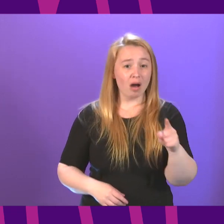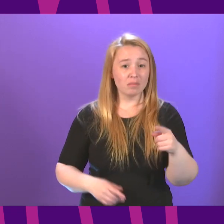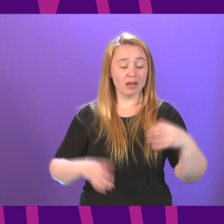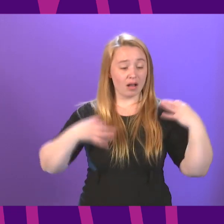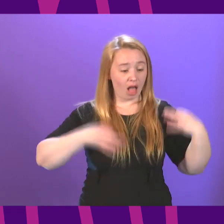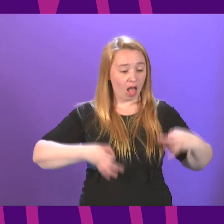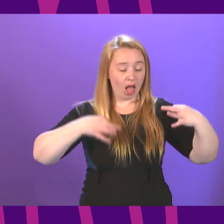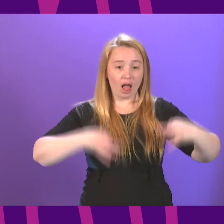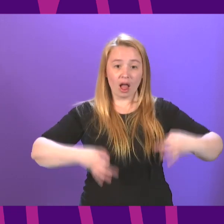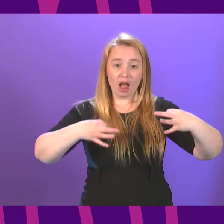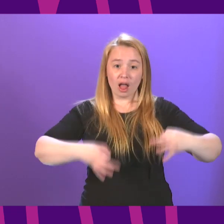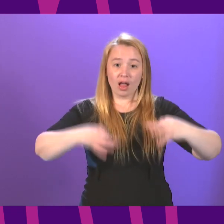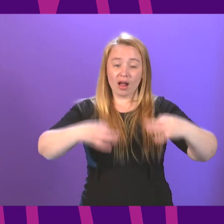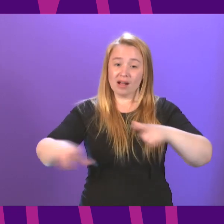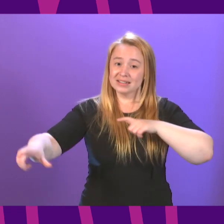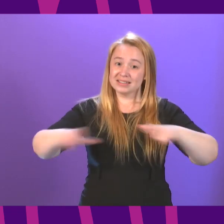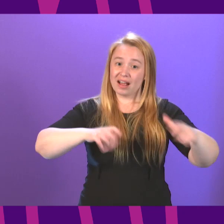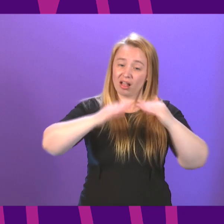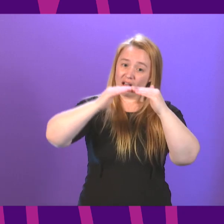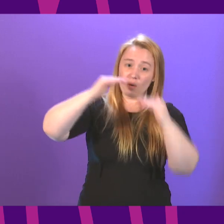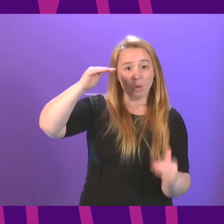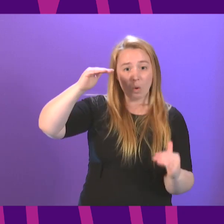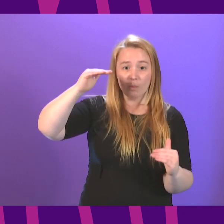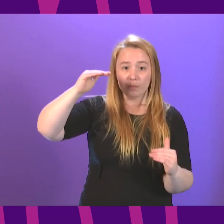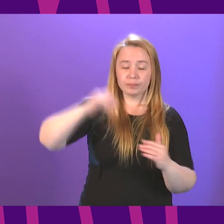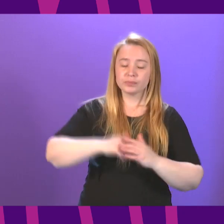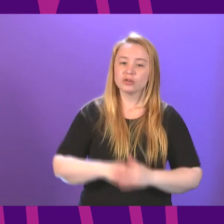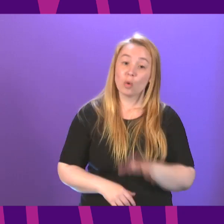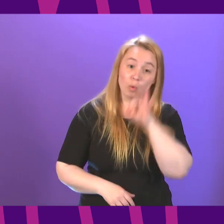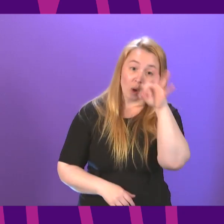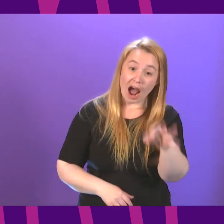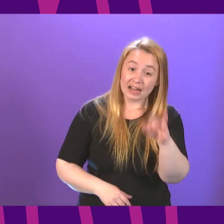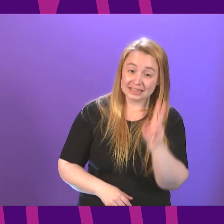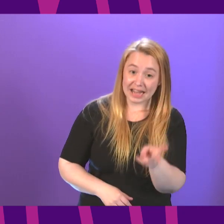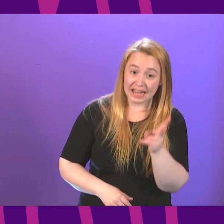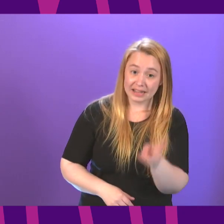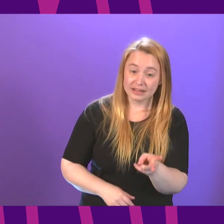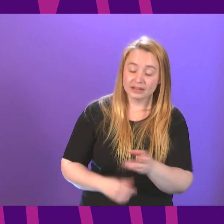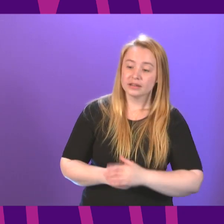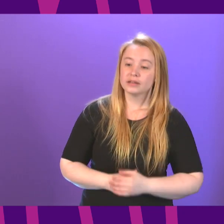The First Minister did not answer the question earlier, so I ask her again. How much longer